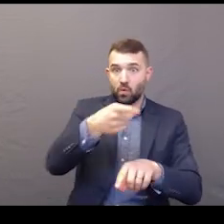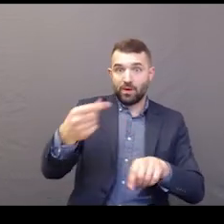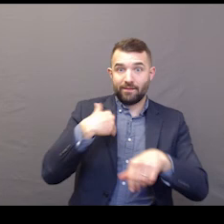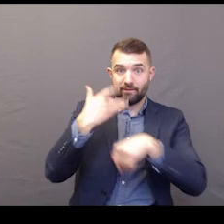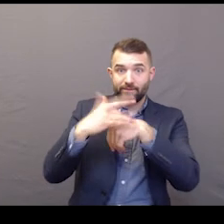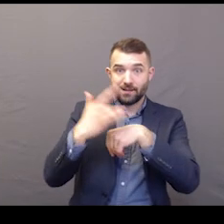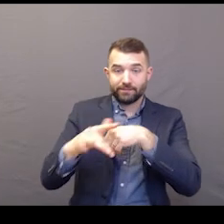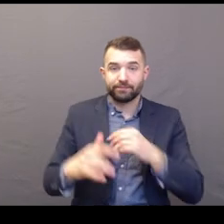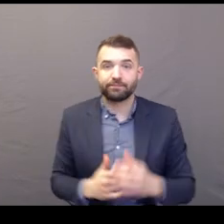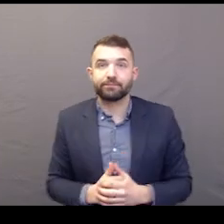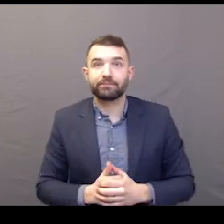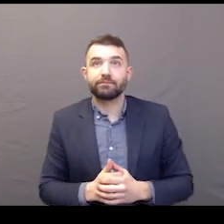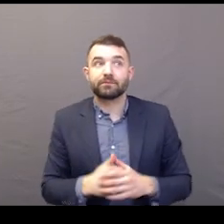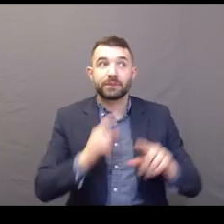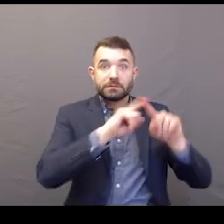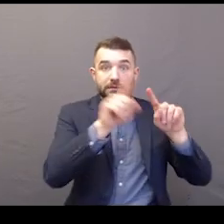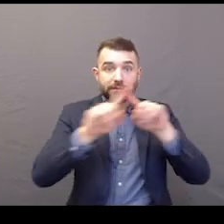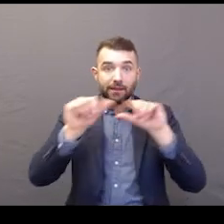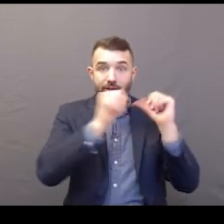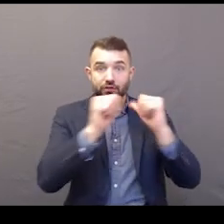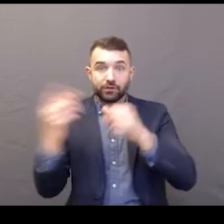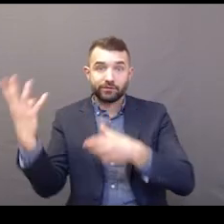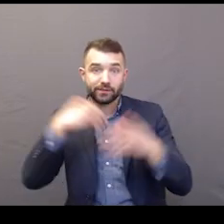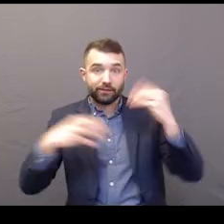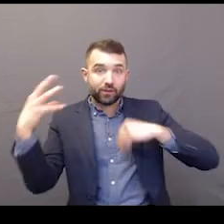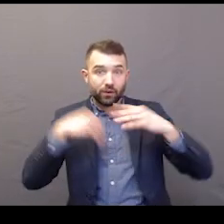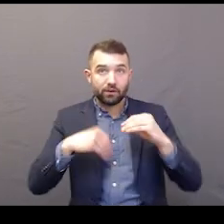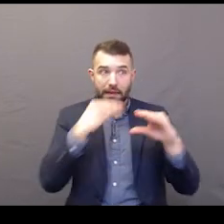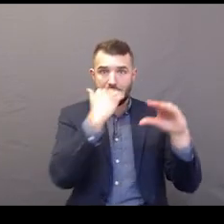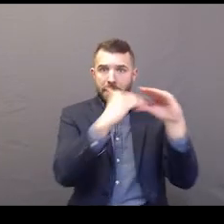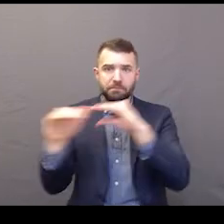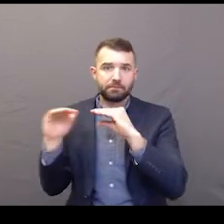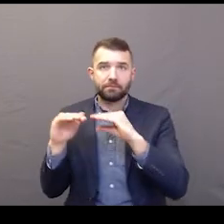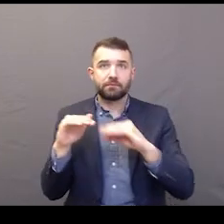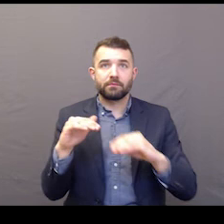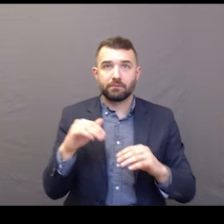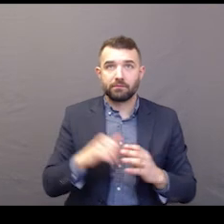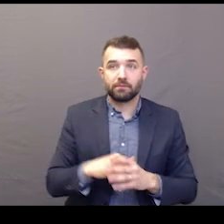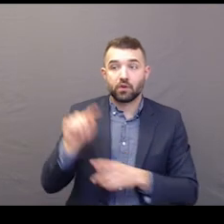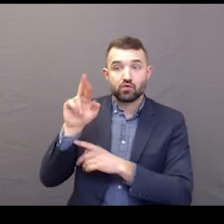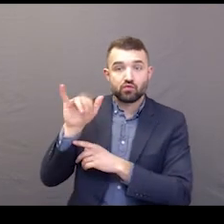to agencies with jurisdiction, Tribes, utility service providers and other interested parties.